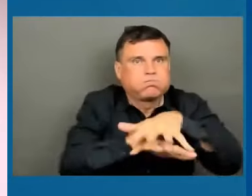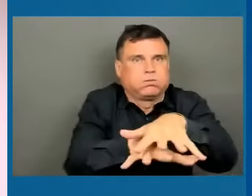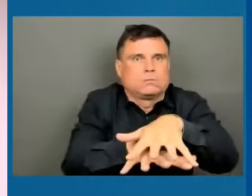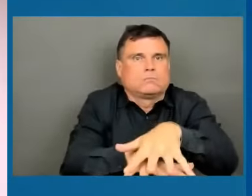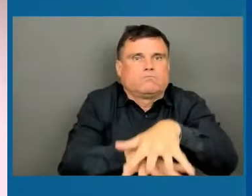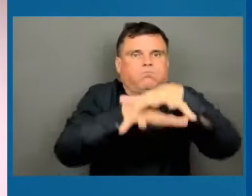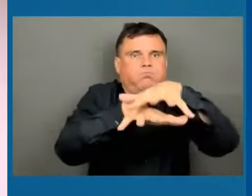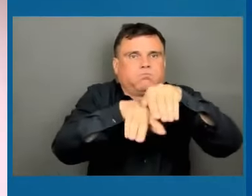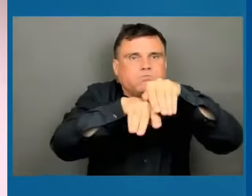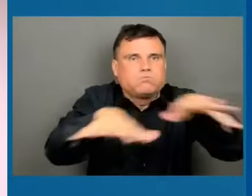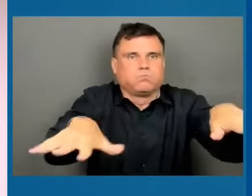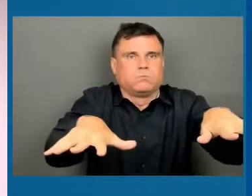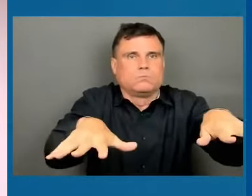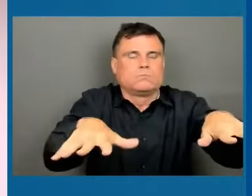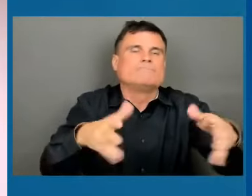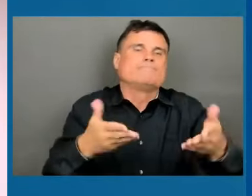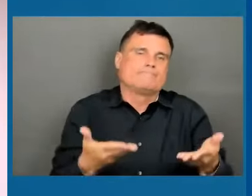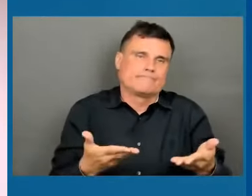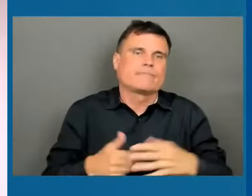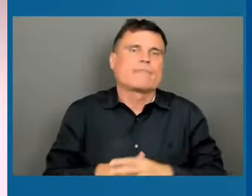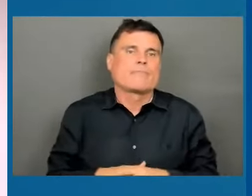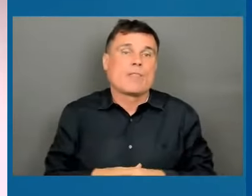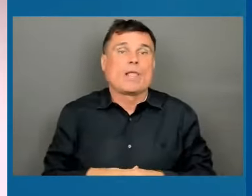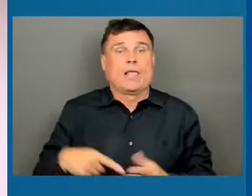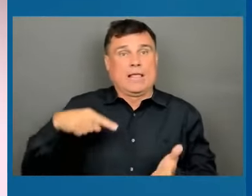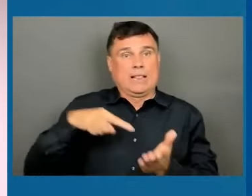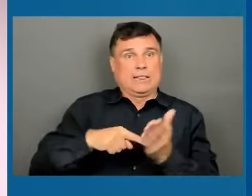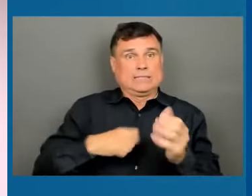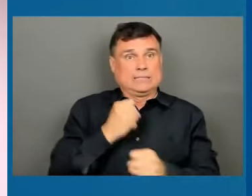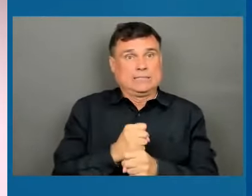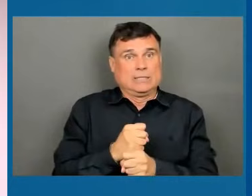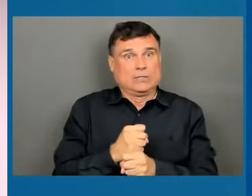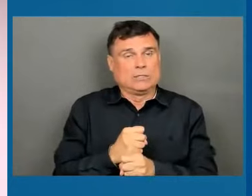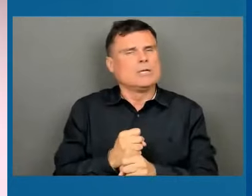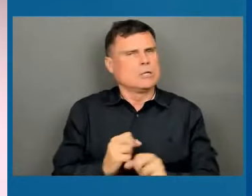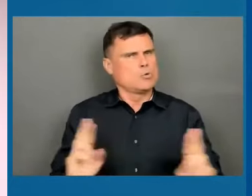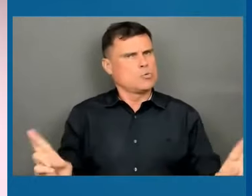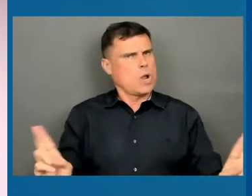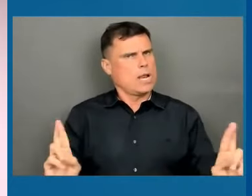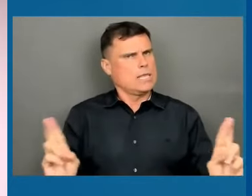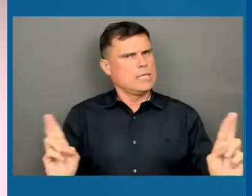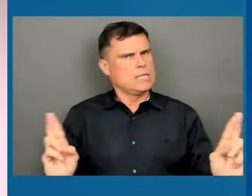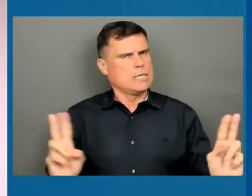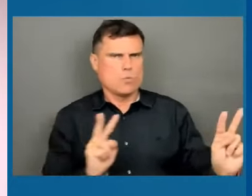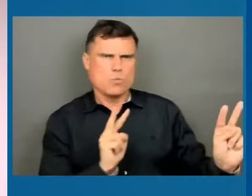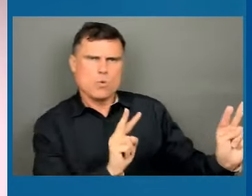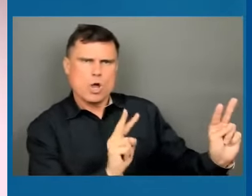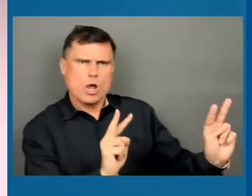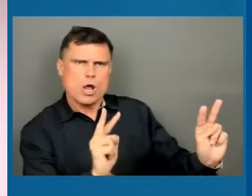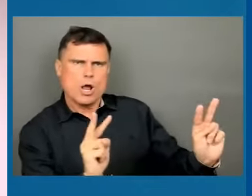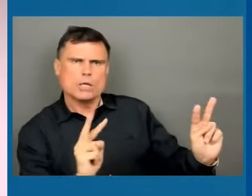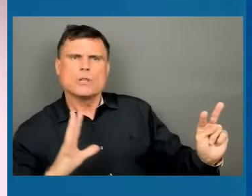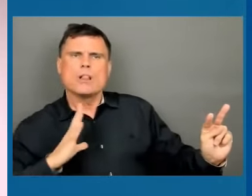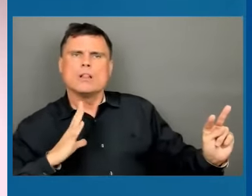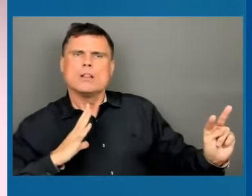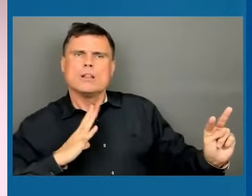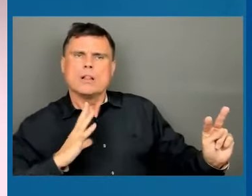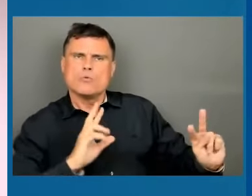have concern over the larger river systems that have this